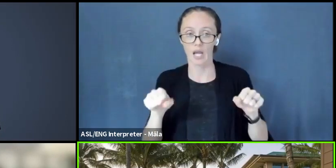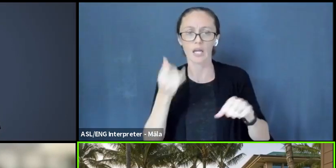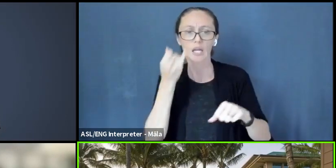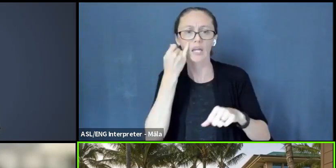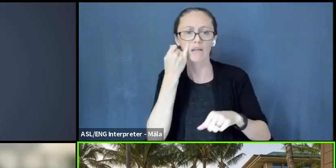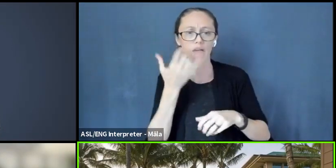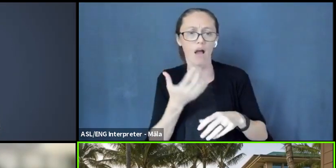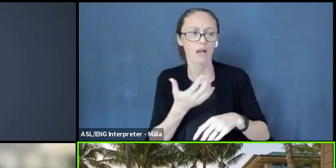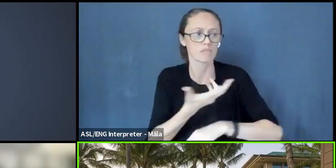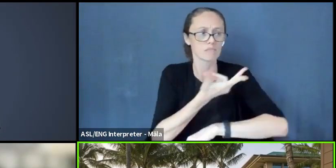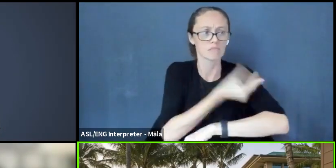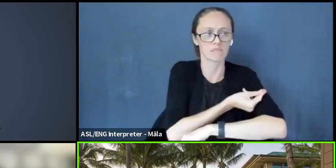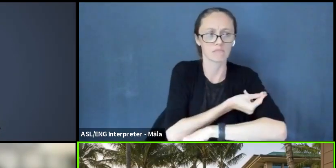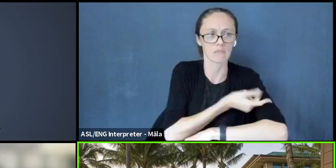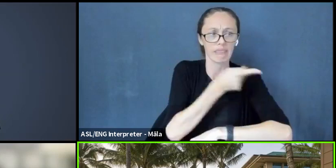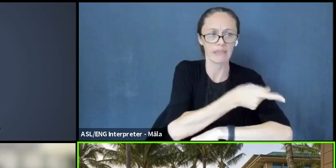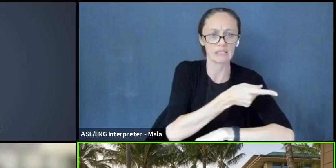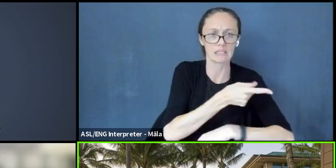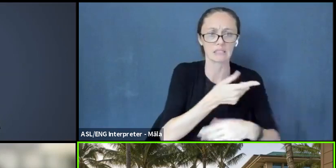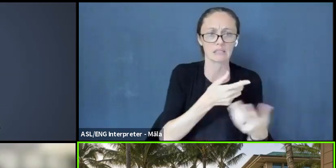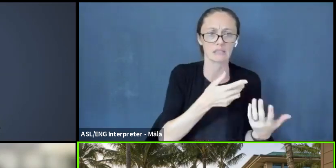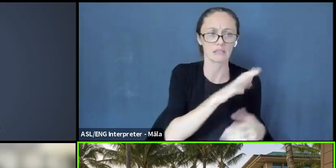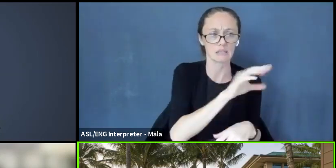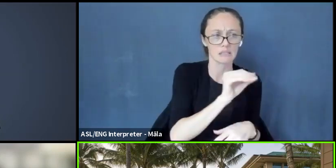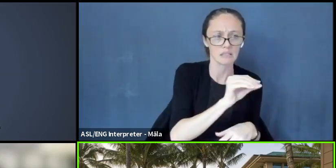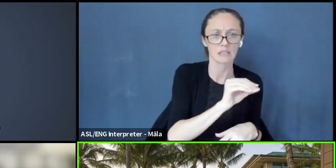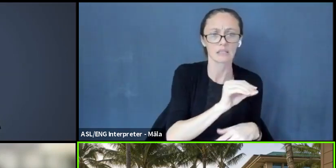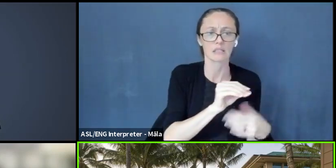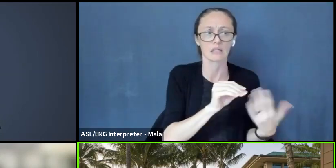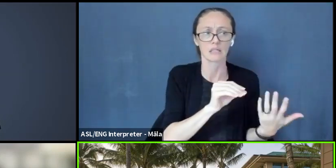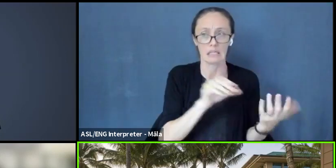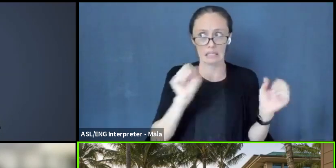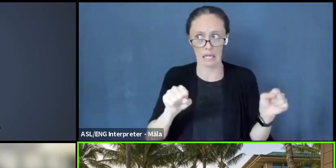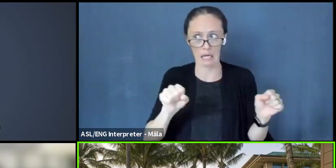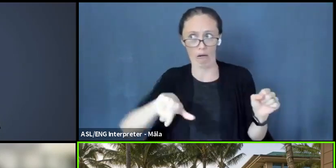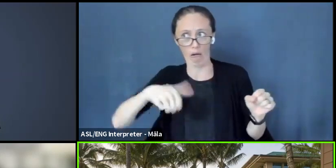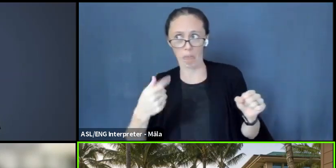Because they feel they're at higher risk and like to get a booster.